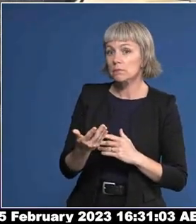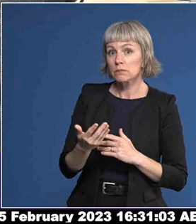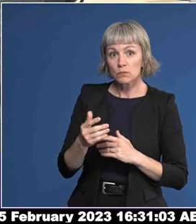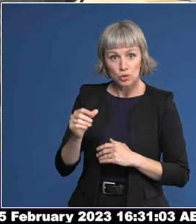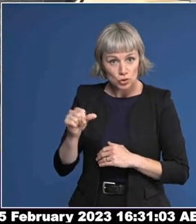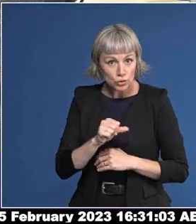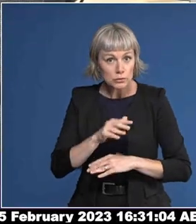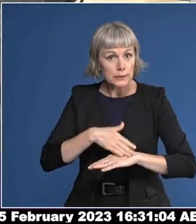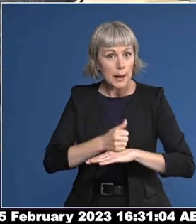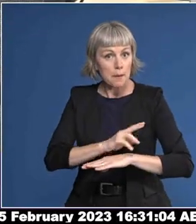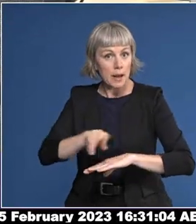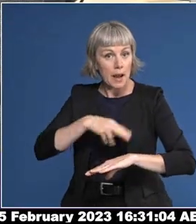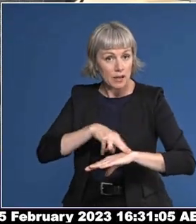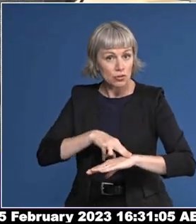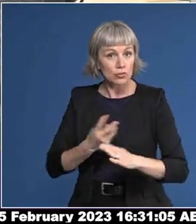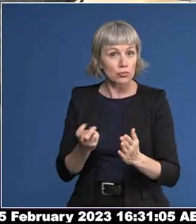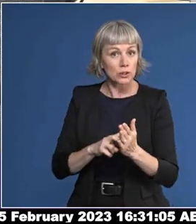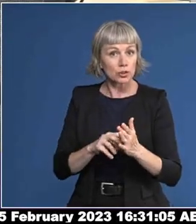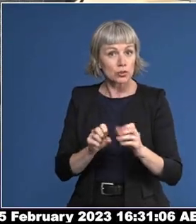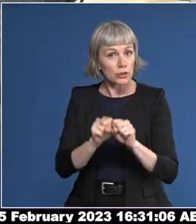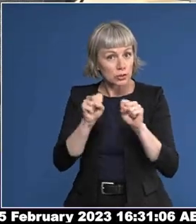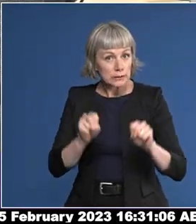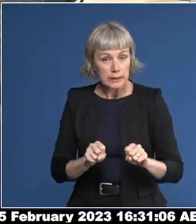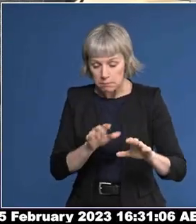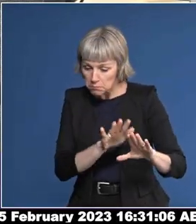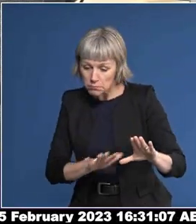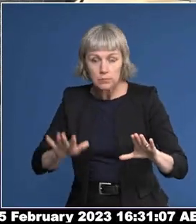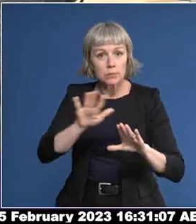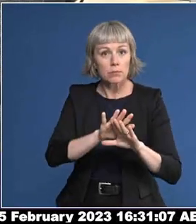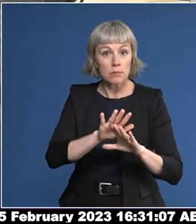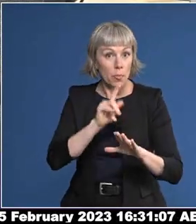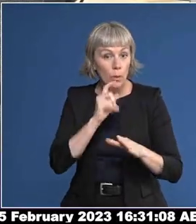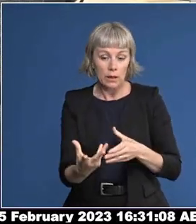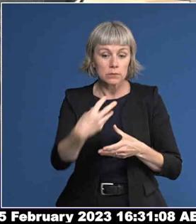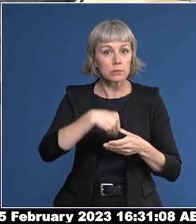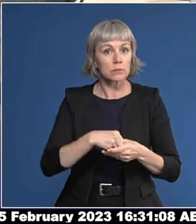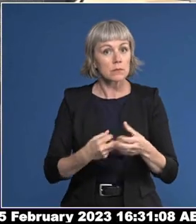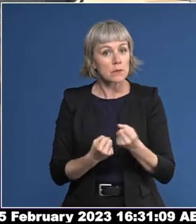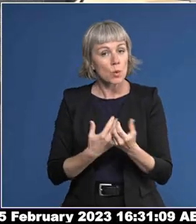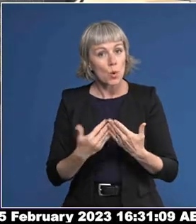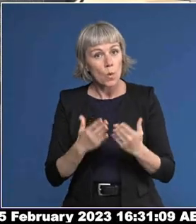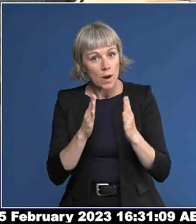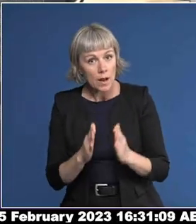registration scheme affecting support coordinators and plan managers? Well, plan managers are already required.